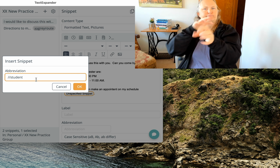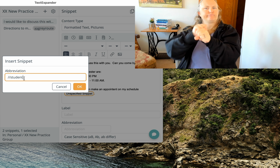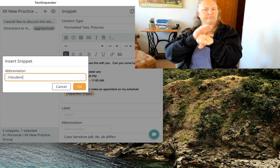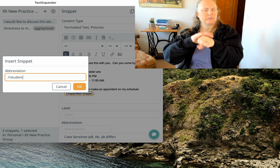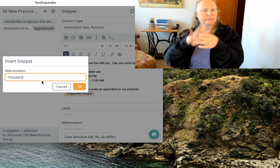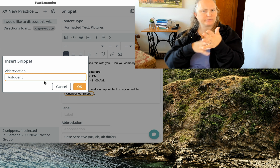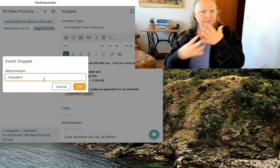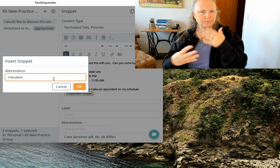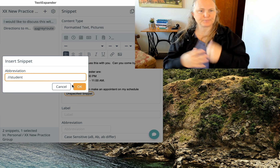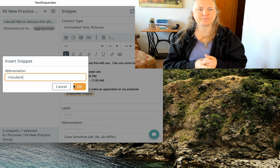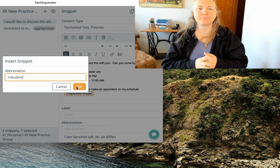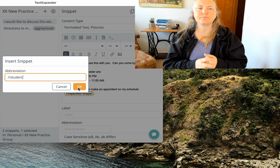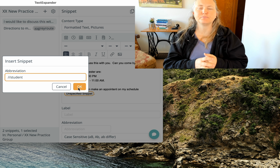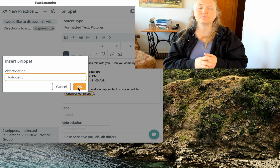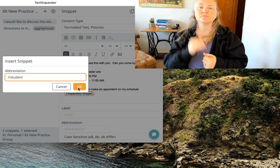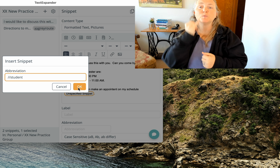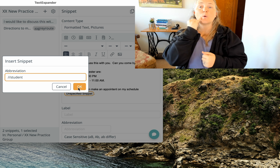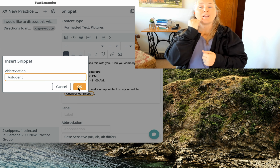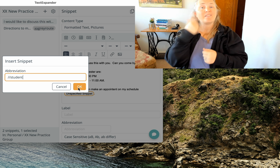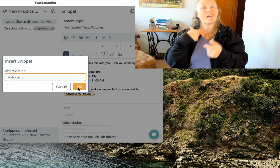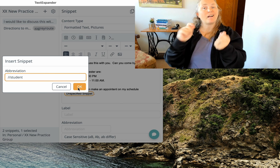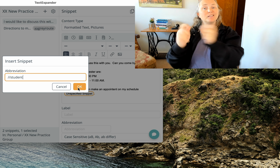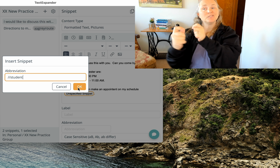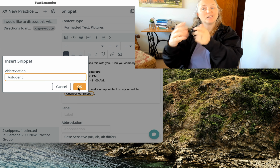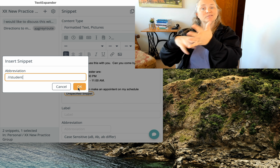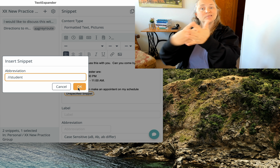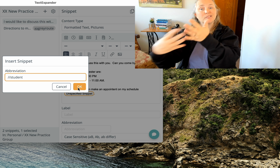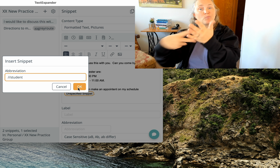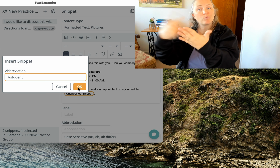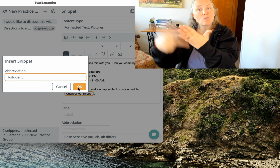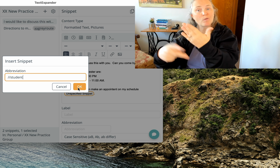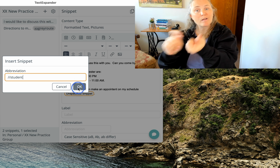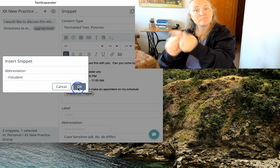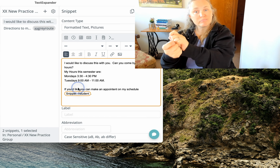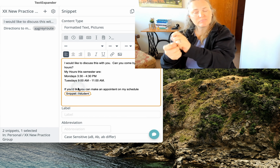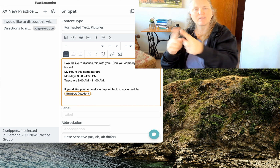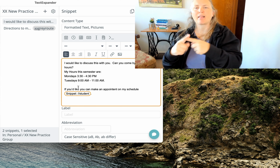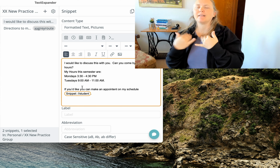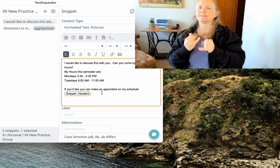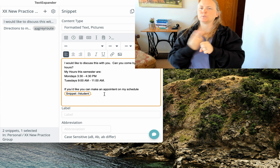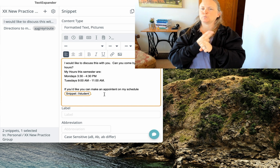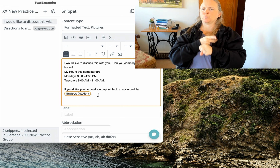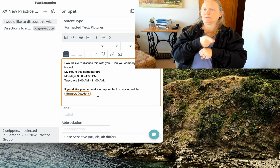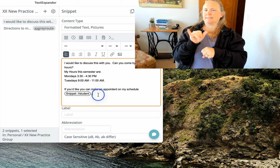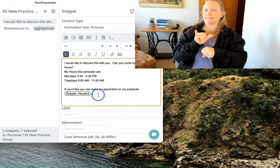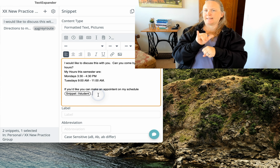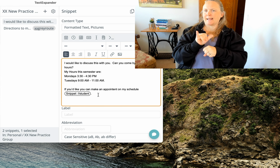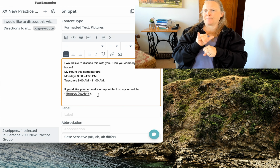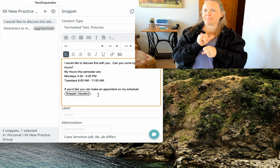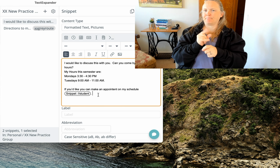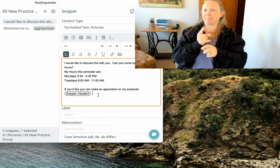So even if I update my scheduling software, I could update the snippet and it would still give them the correct link without me needing